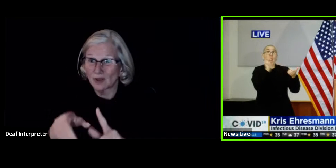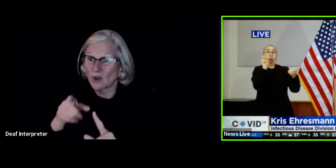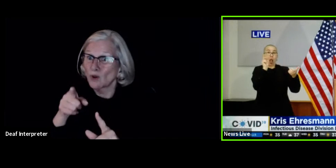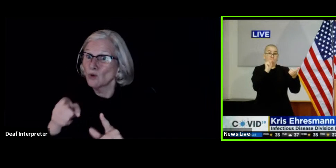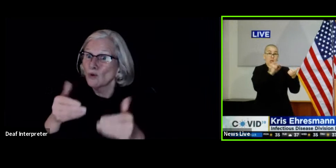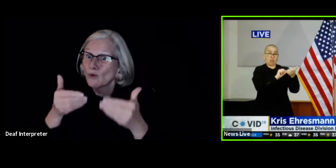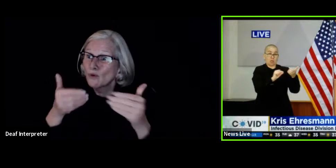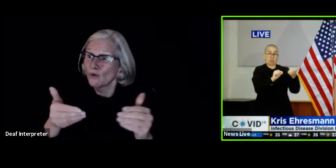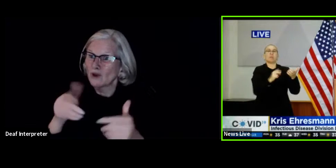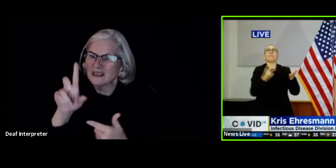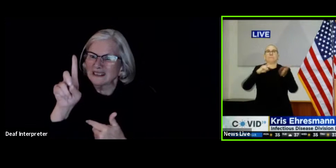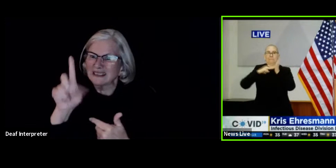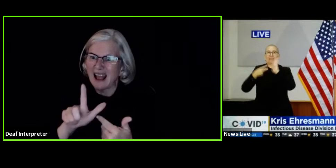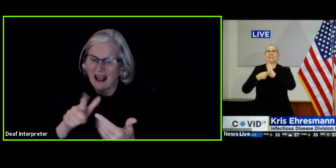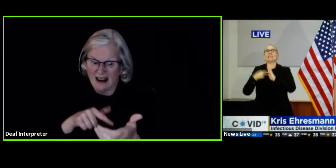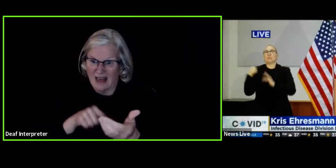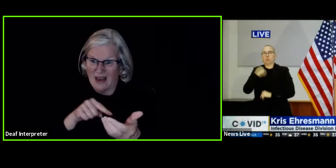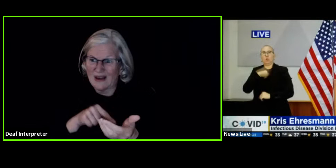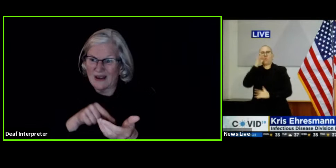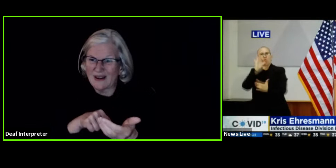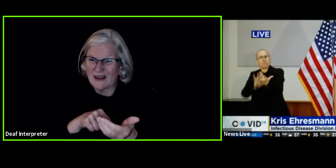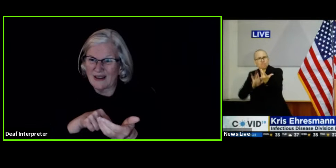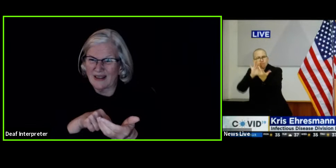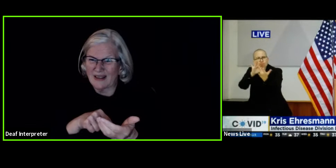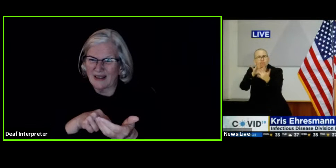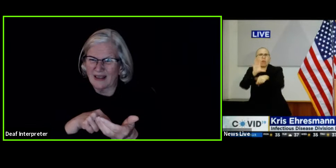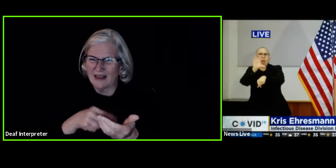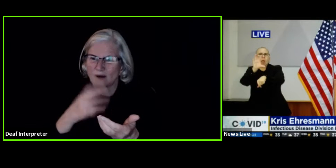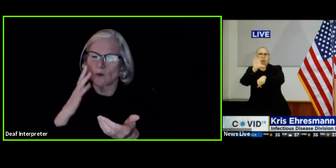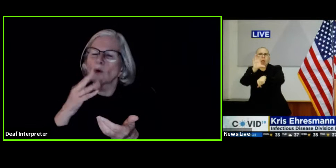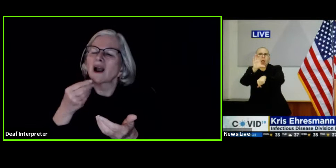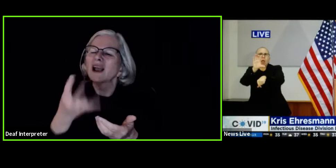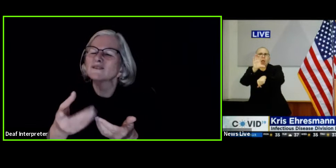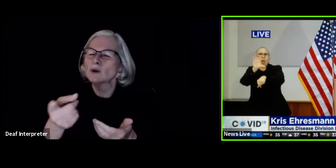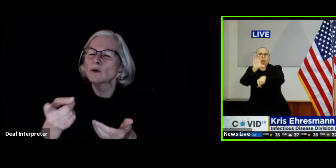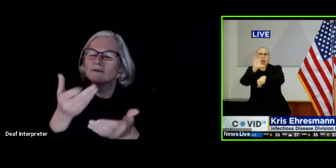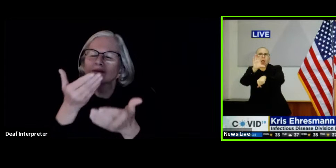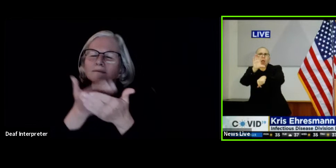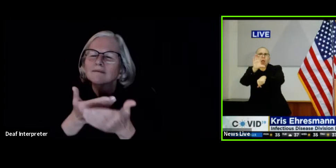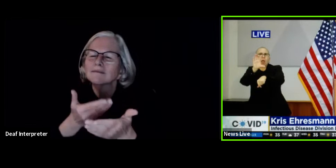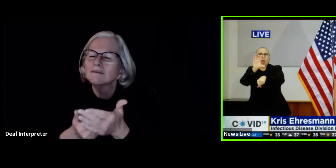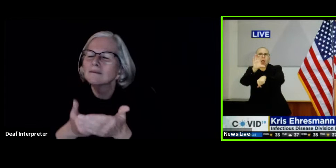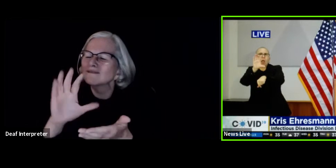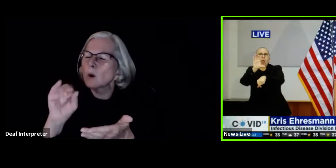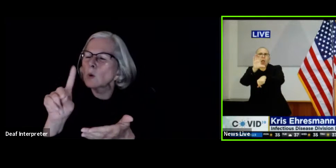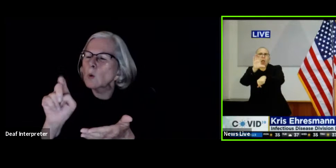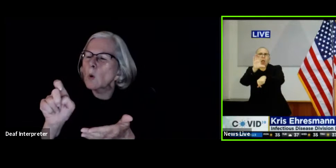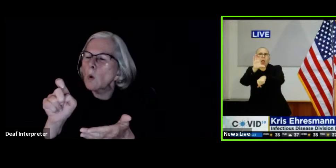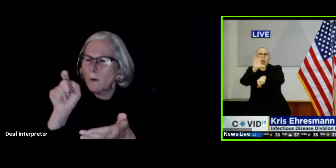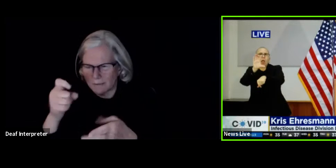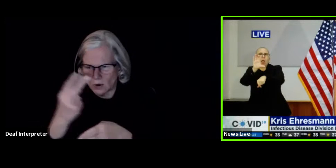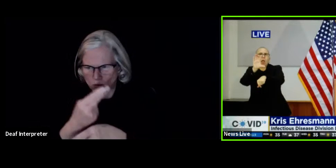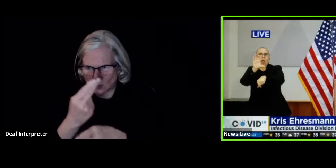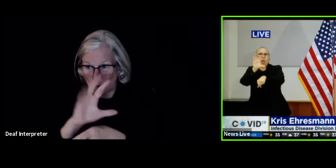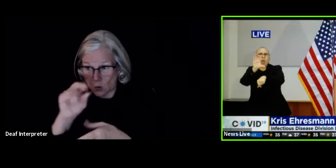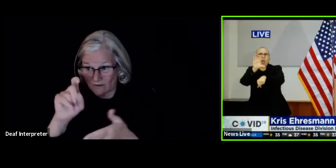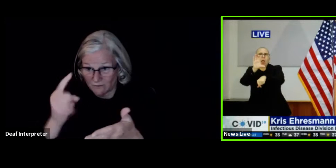YOU WITH A TEST RESULT VERIFICATION CODE. SO THE CODE IS NOT TIED TO YOUR IDENTITY.